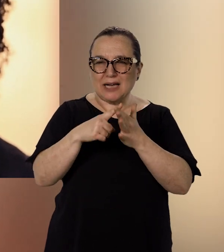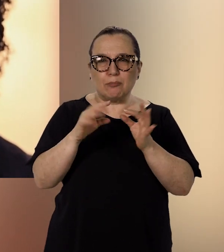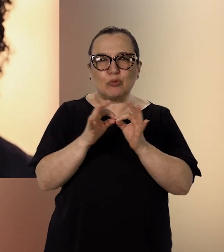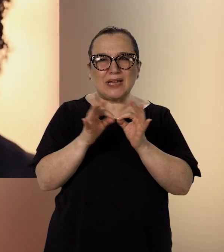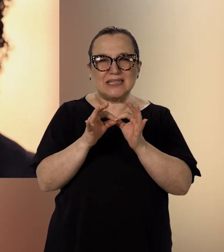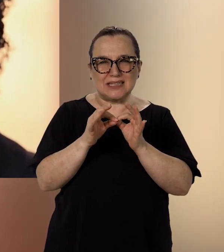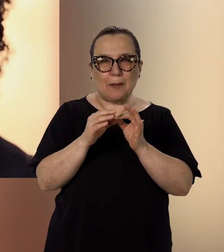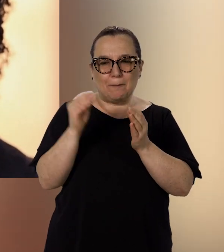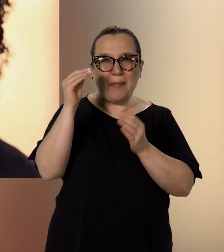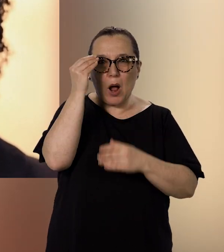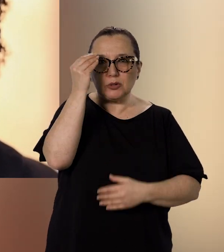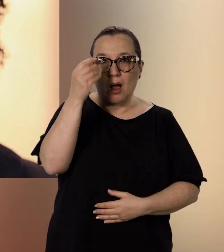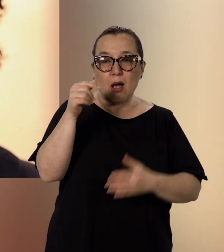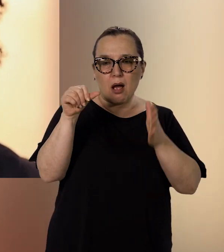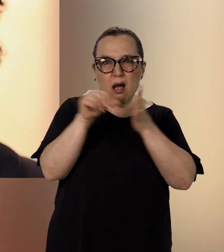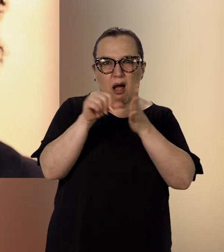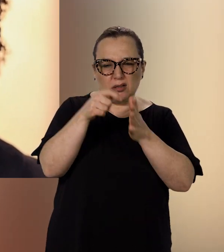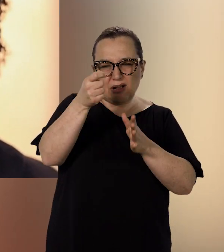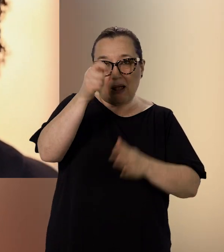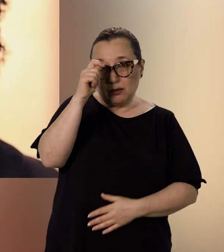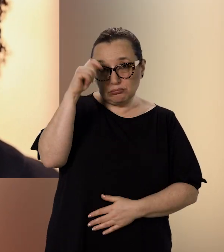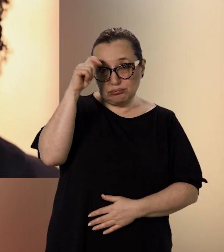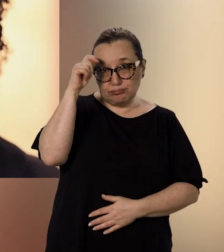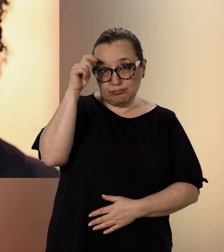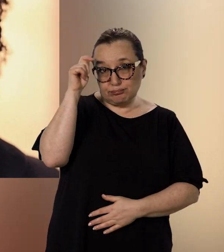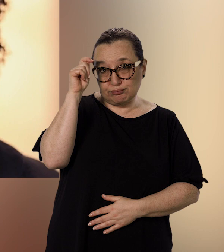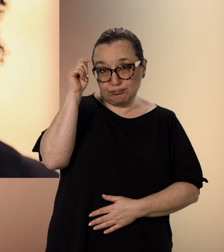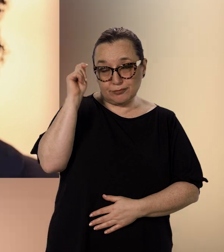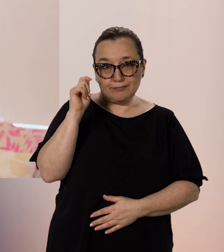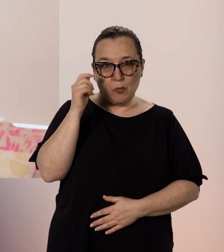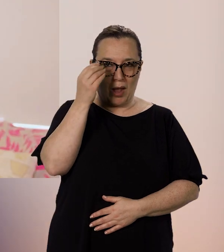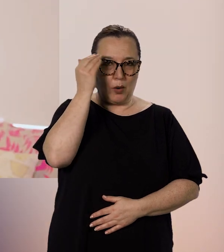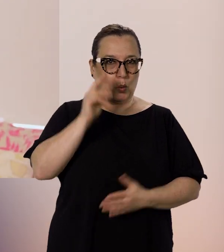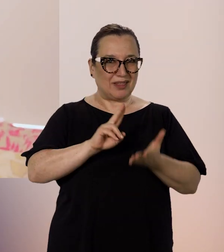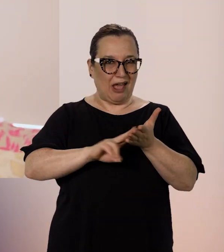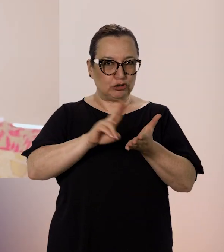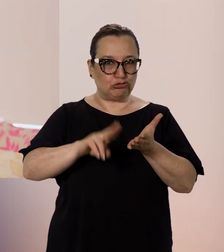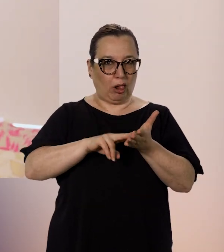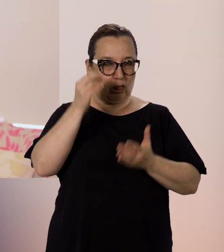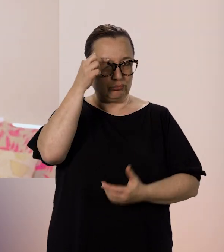The slimmer the brush, the better, because again, it creates a more natural looking brow.